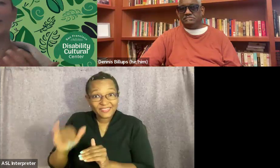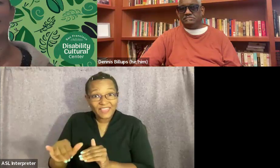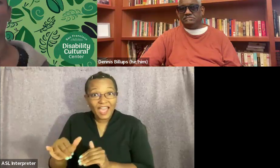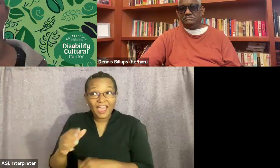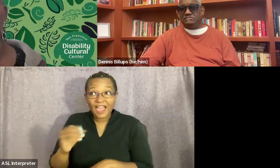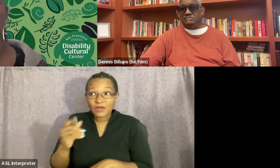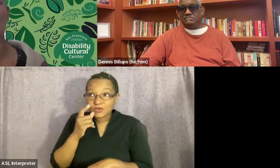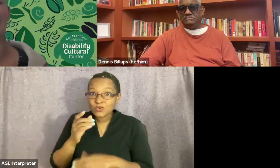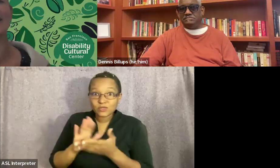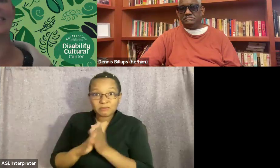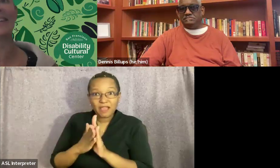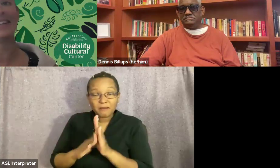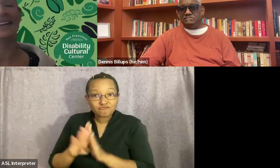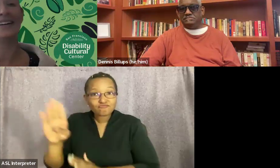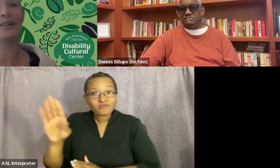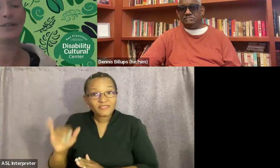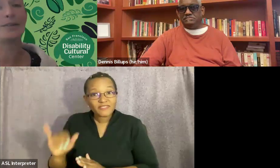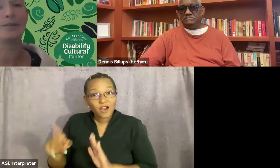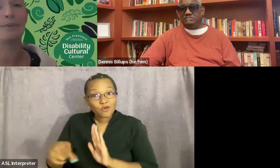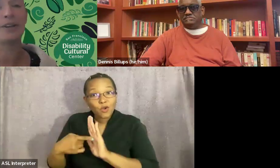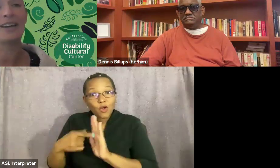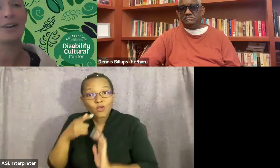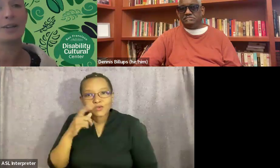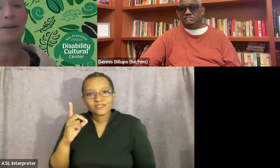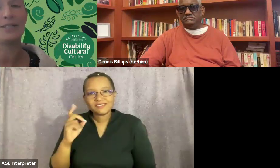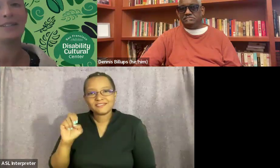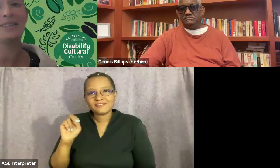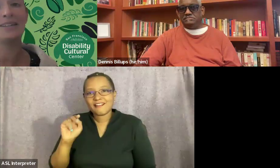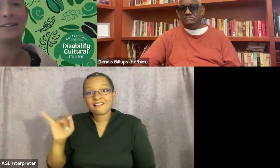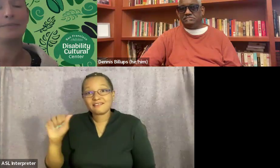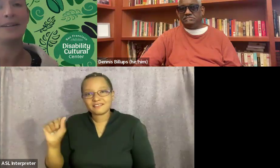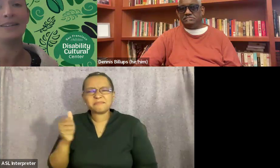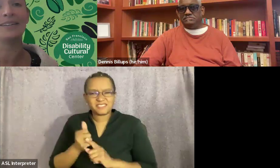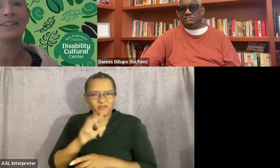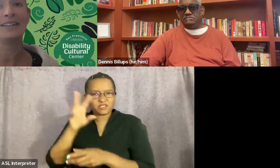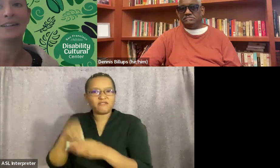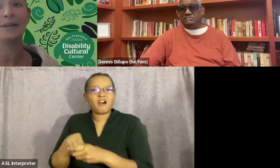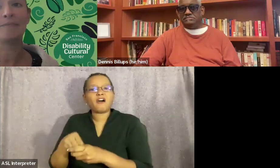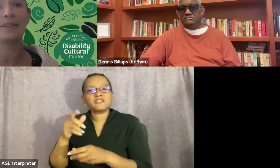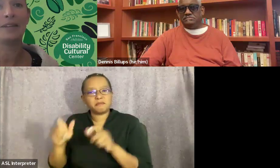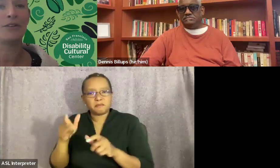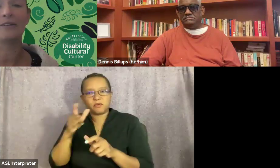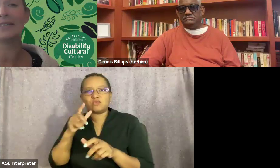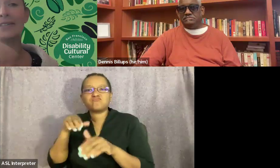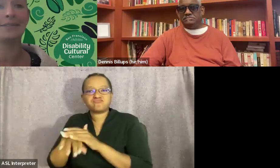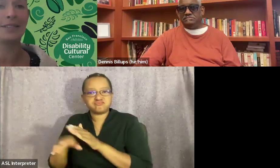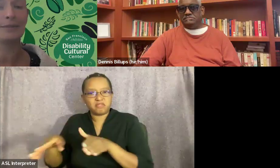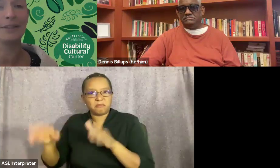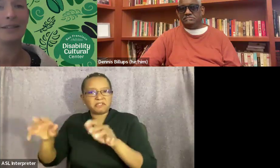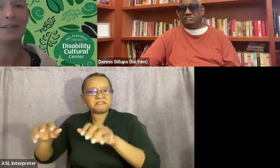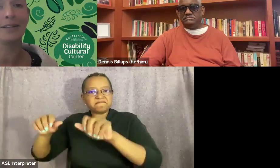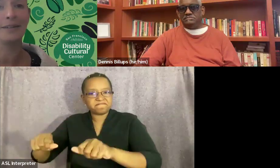into that role was Dennis who was part of that occupation and has been involved in disability